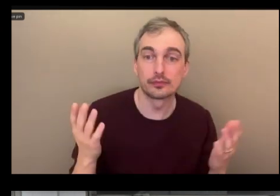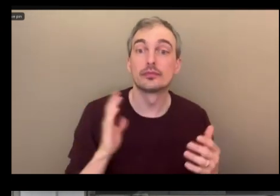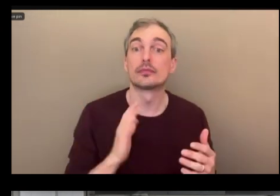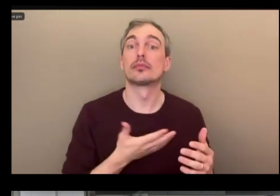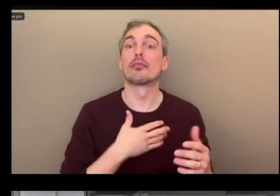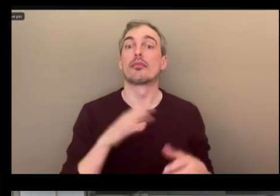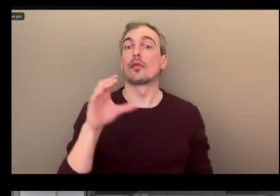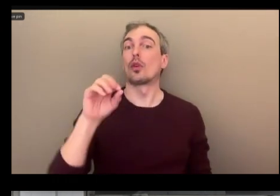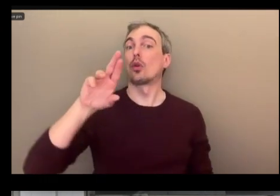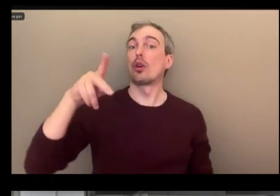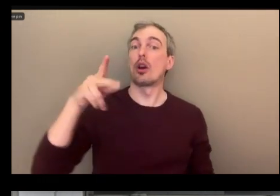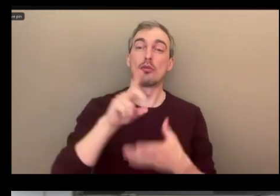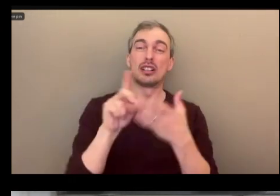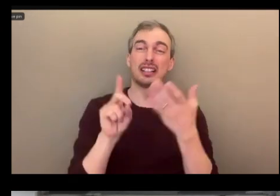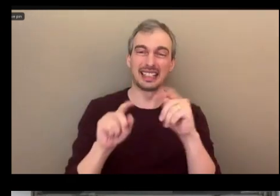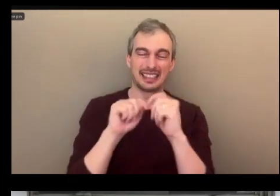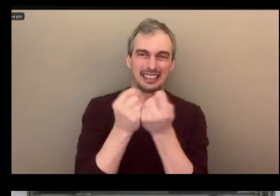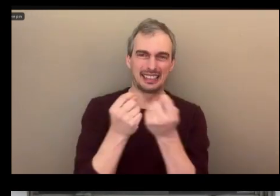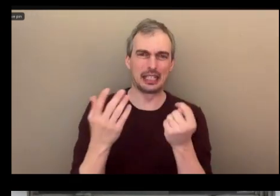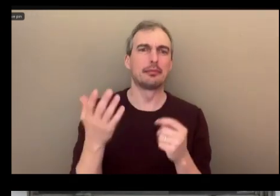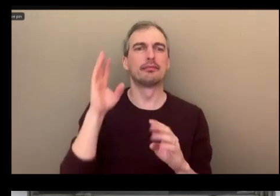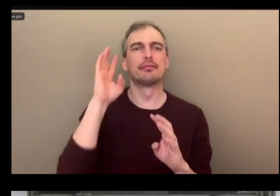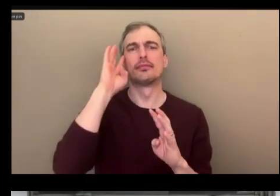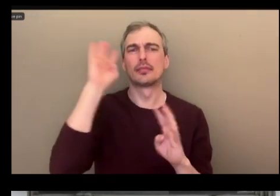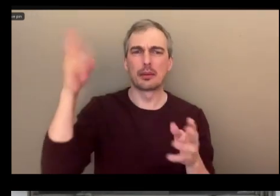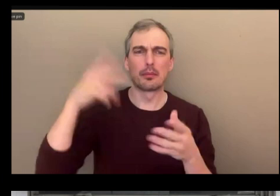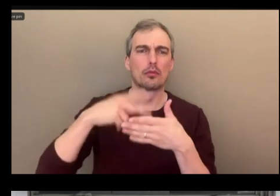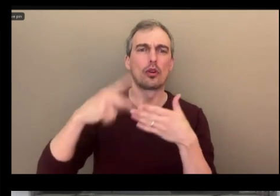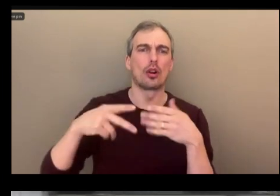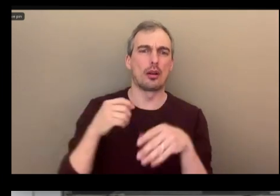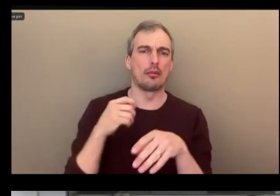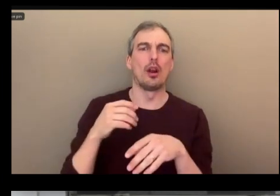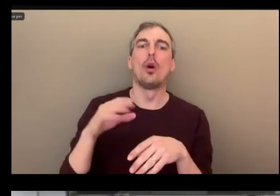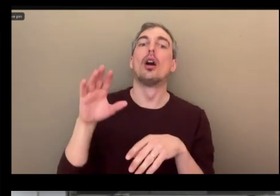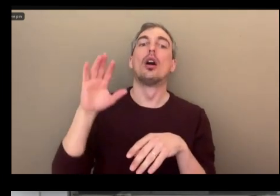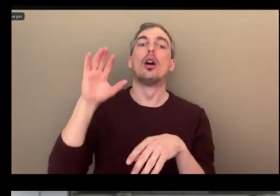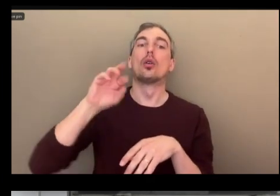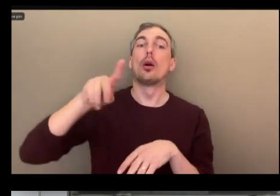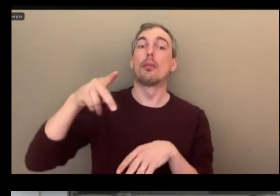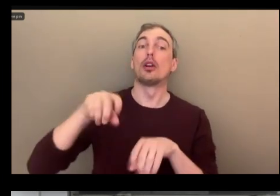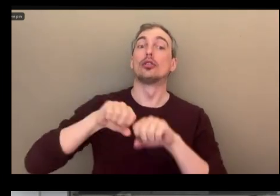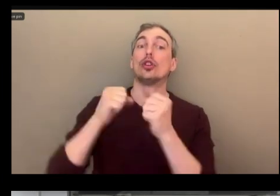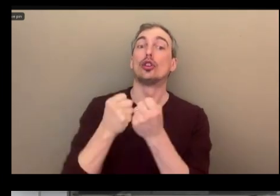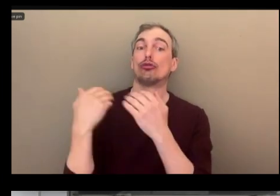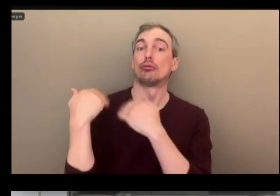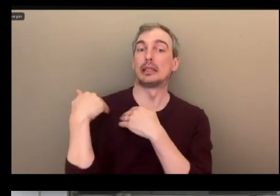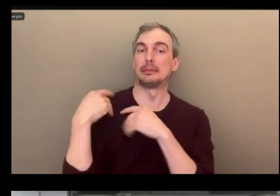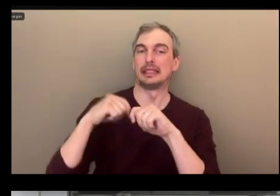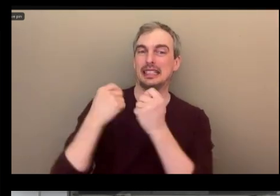An accelerator program. Took seven existing startup companies and we seeded them with some money,